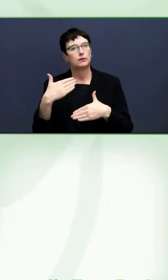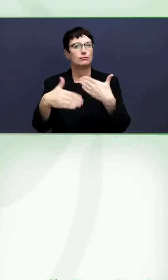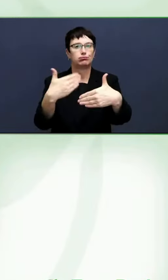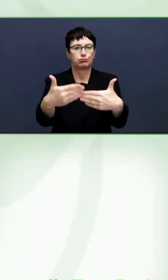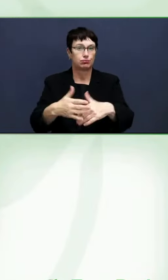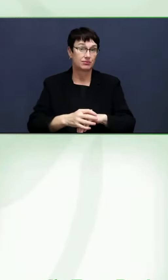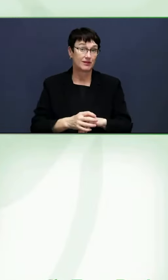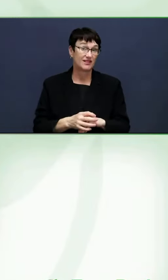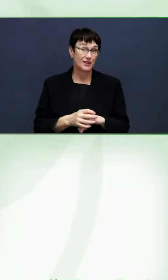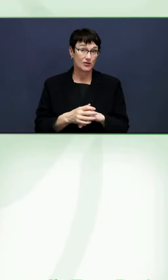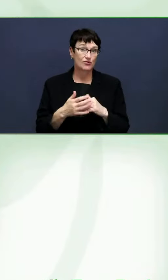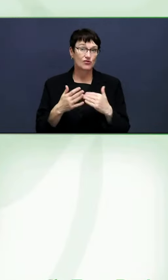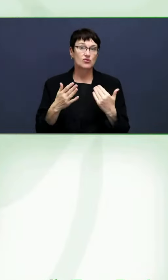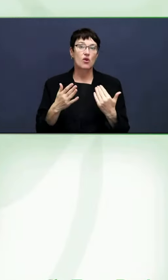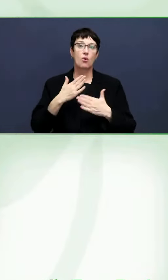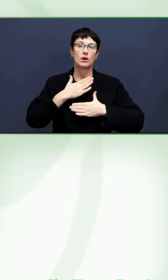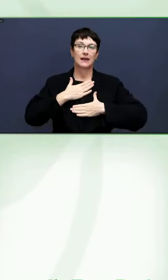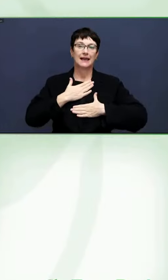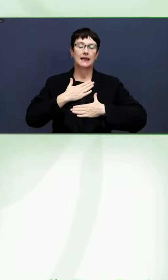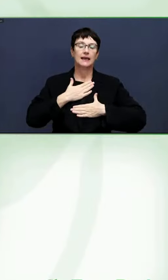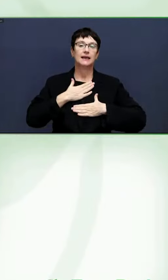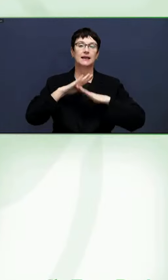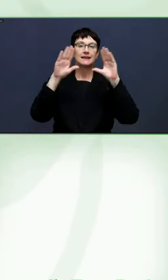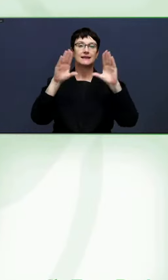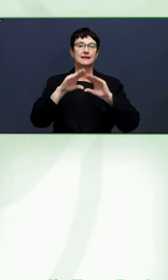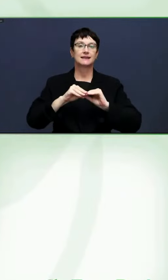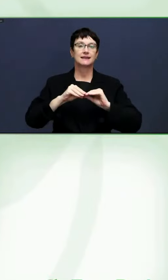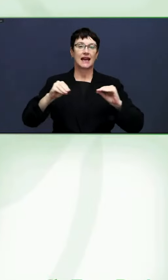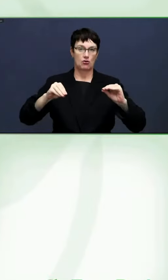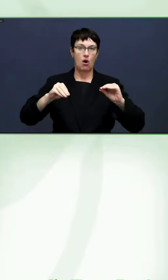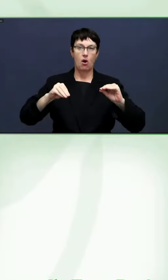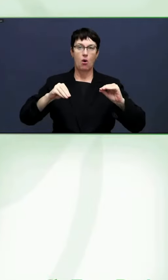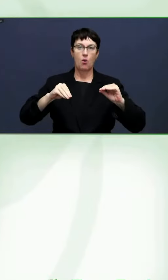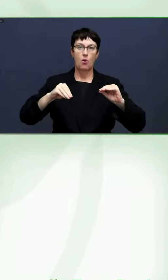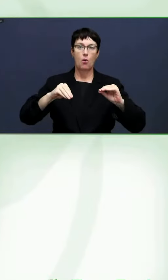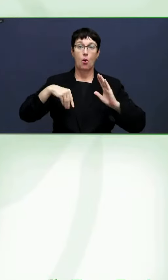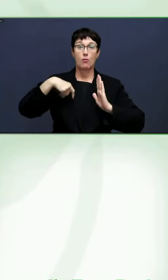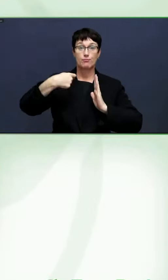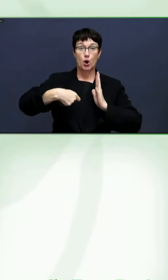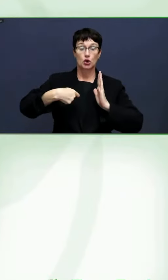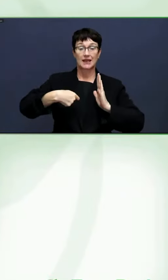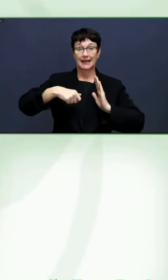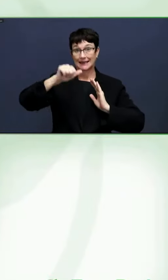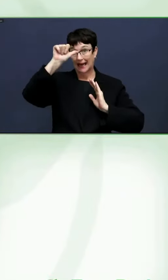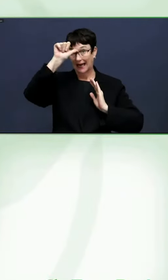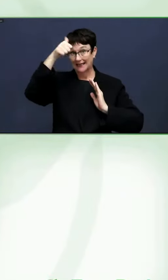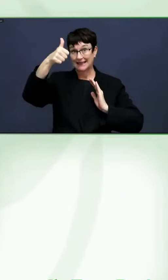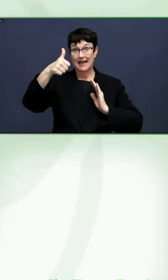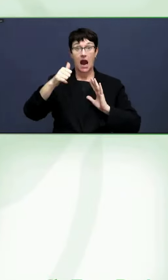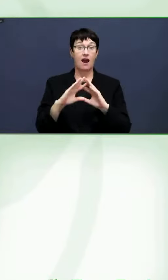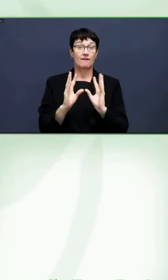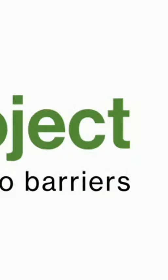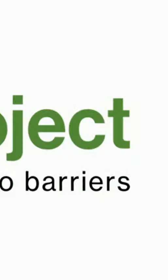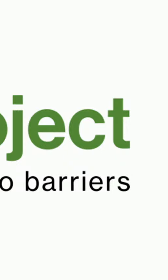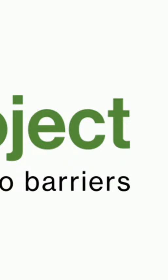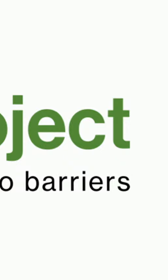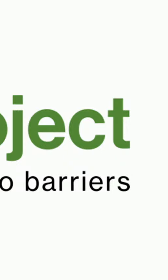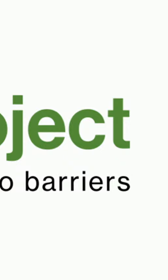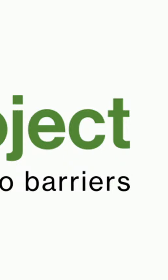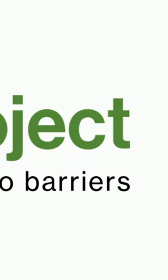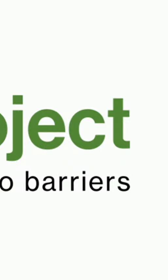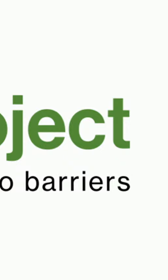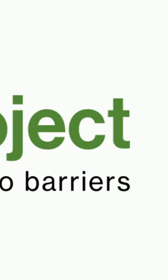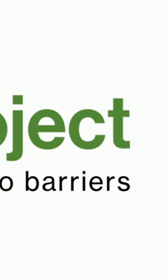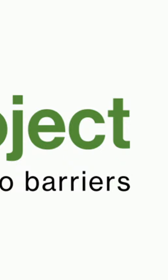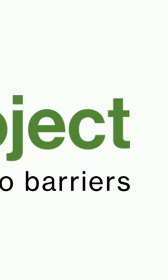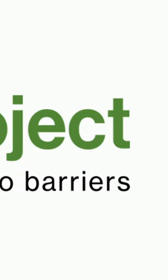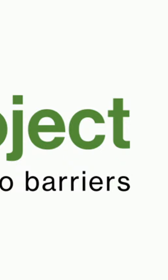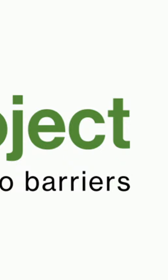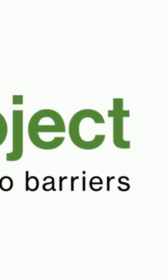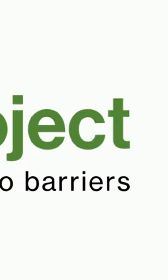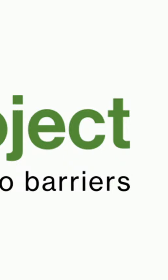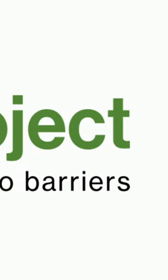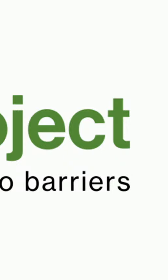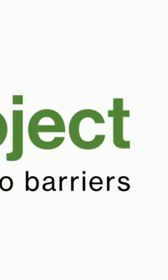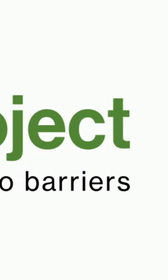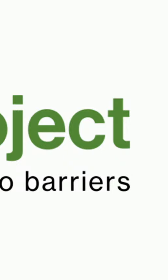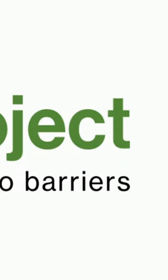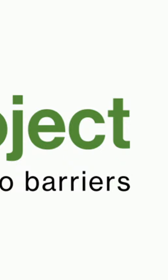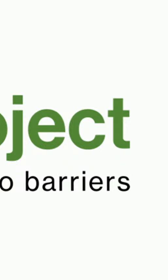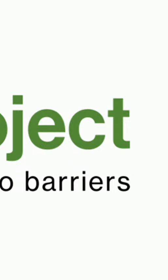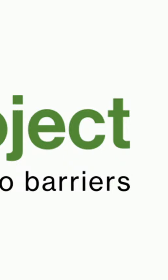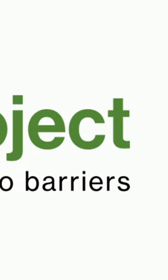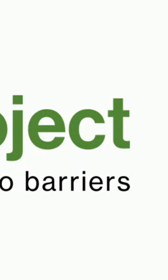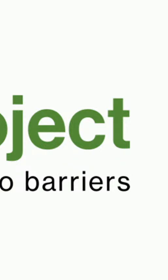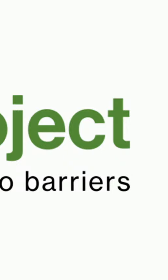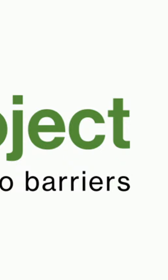And please be here for the India forum.